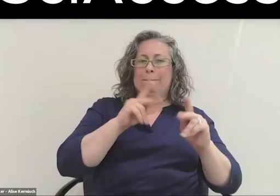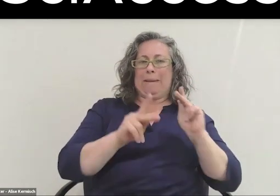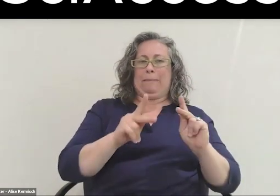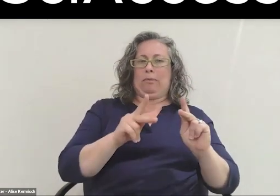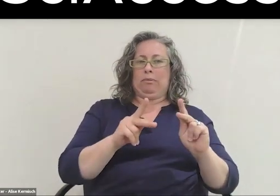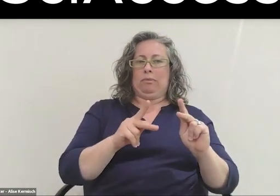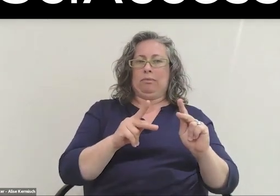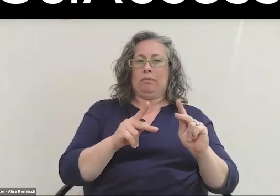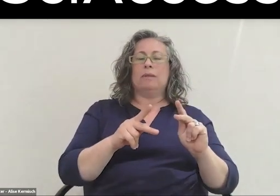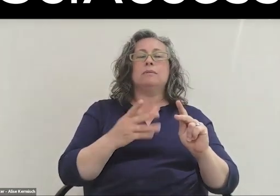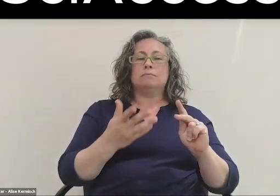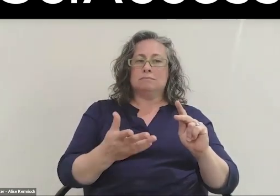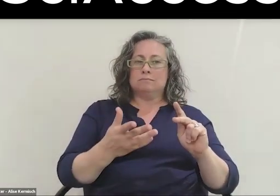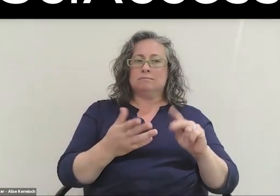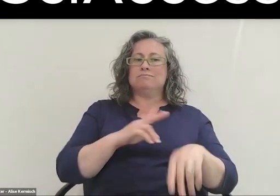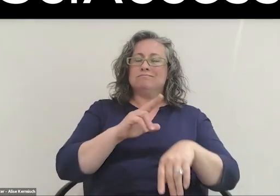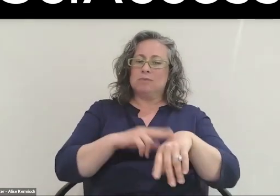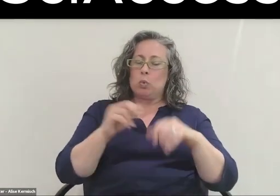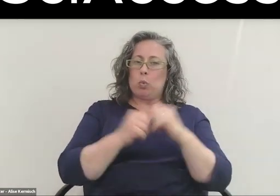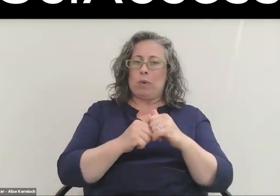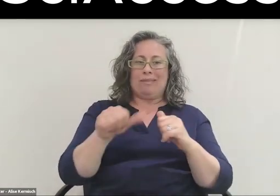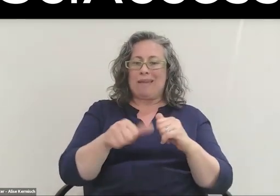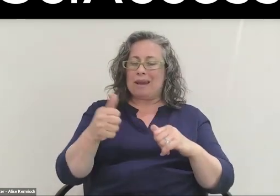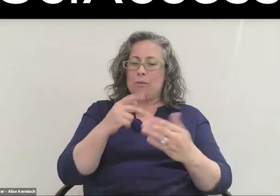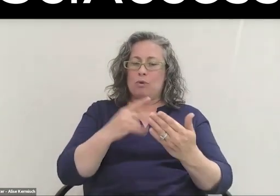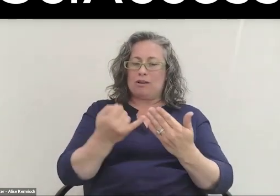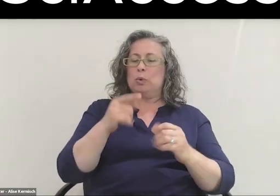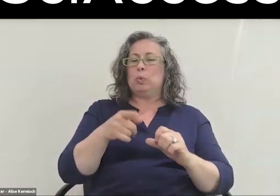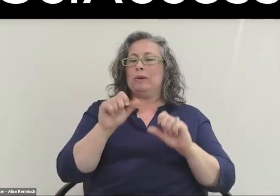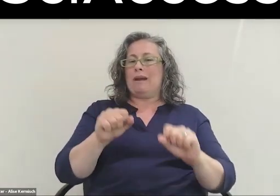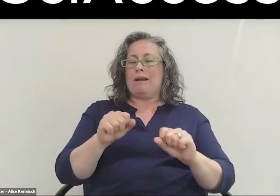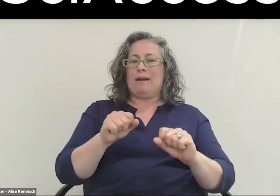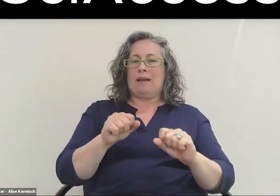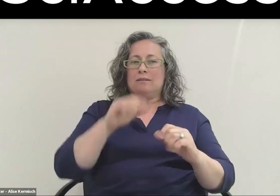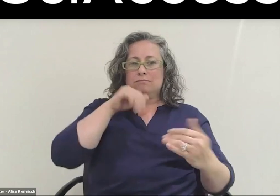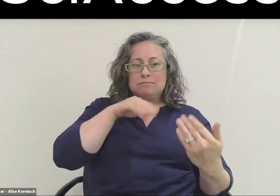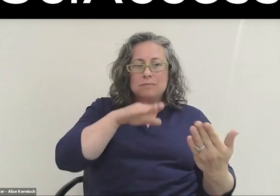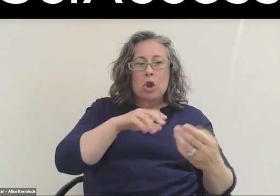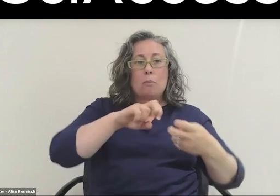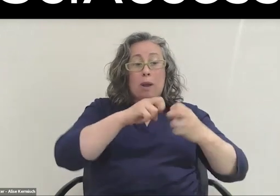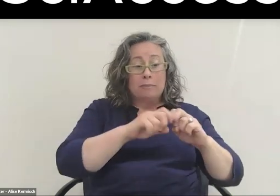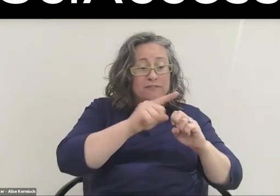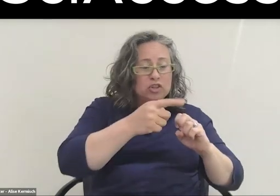Of course, with any project, you can access it in a problem first way or technology first way.